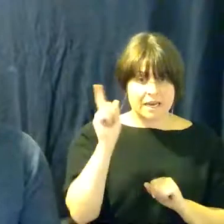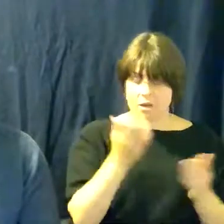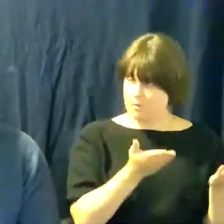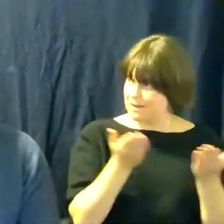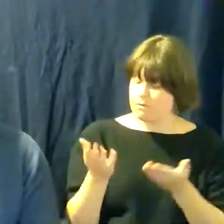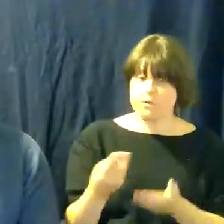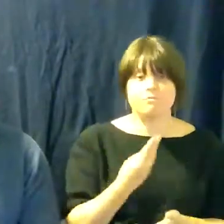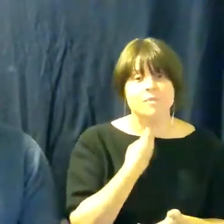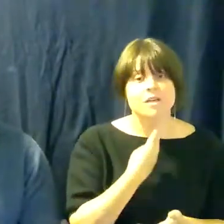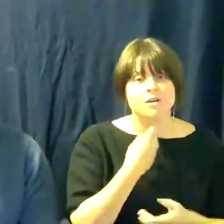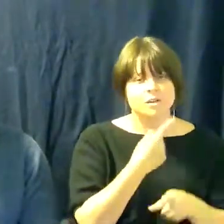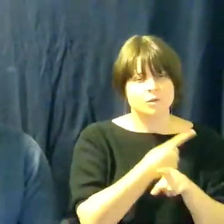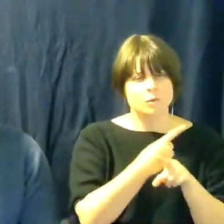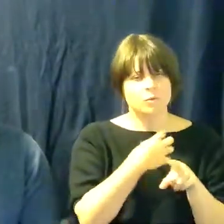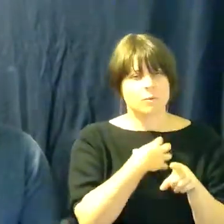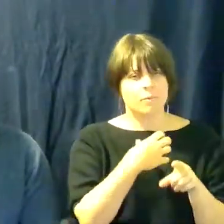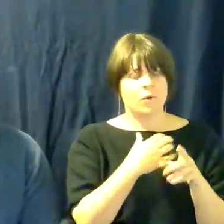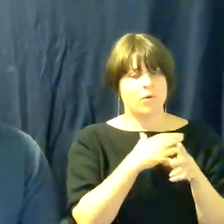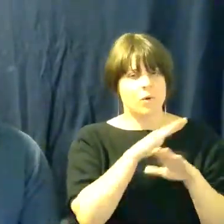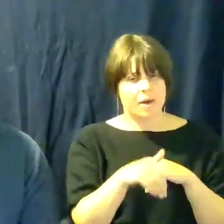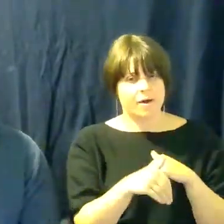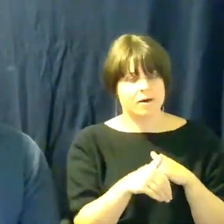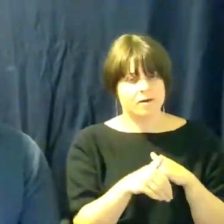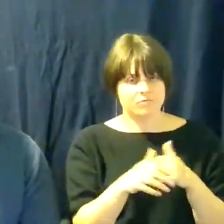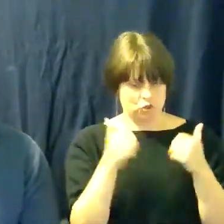or needs.